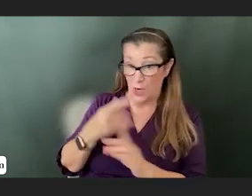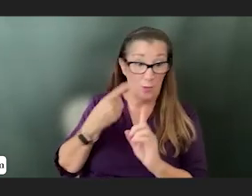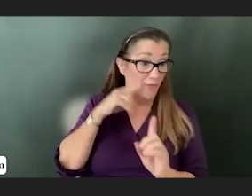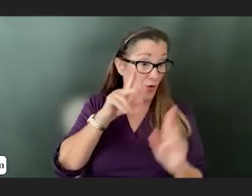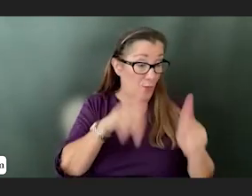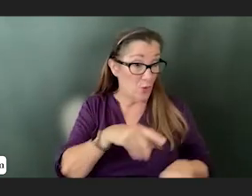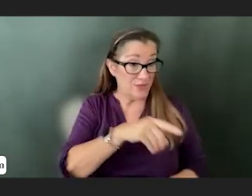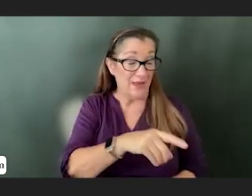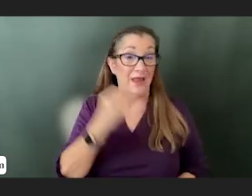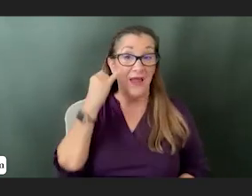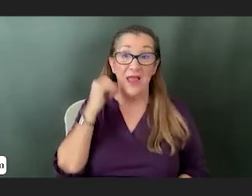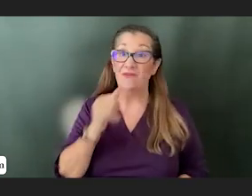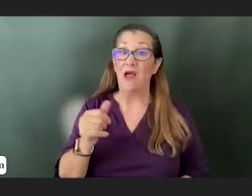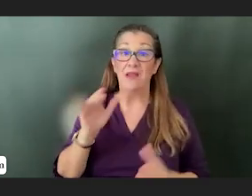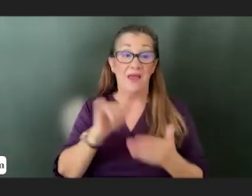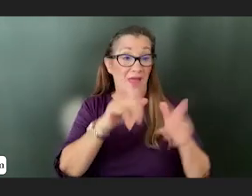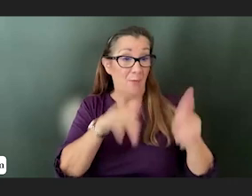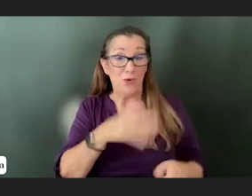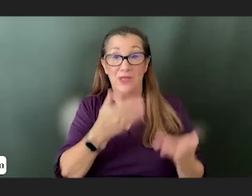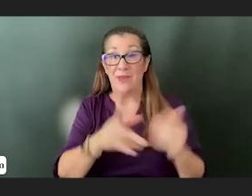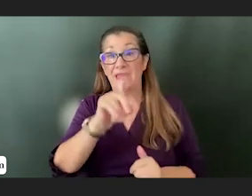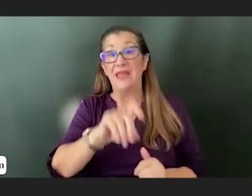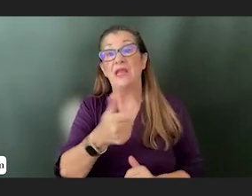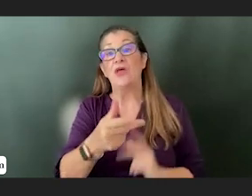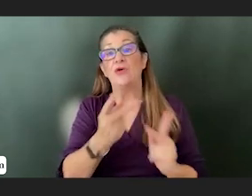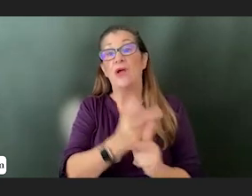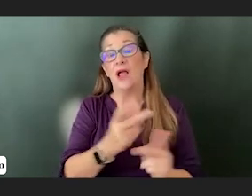Because otherwise that person may need some other form of accommodation.